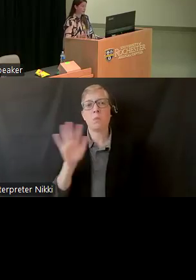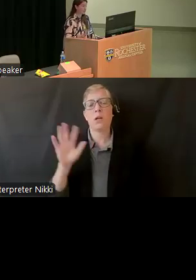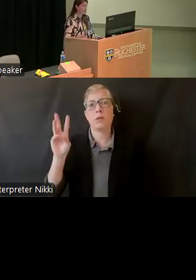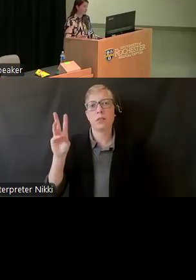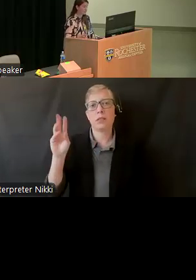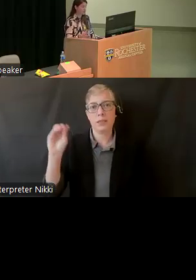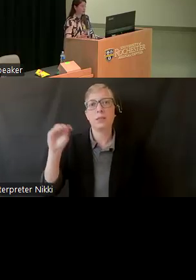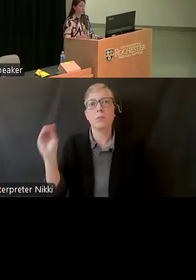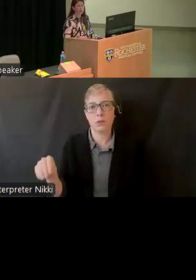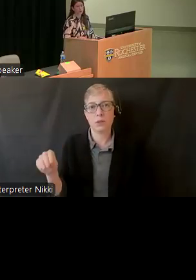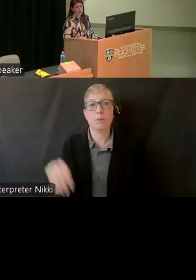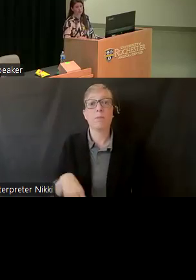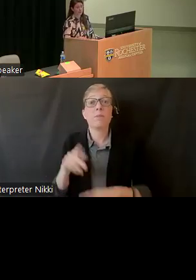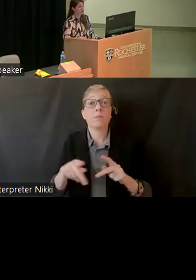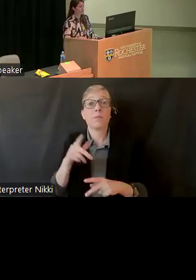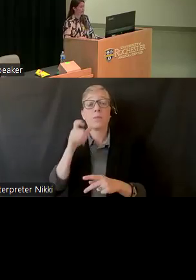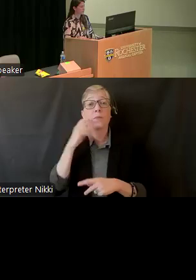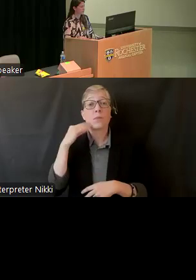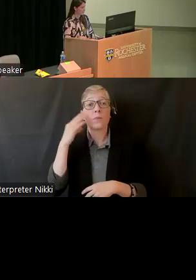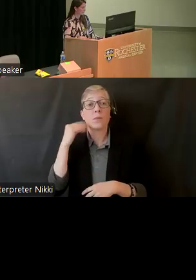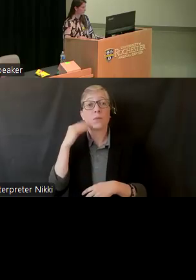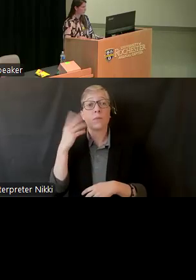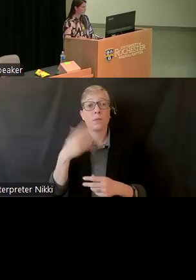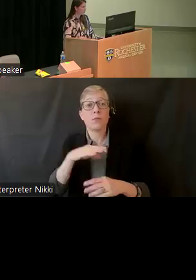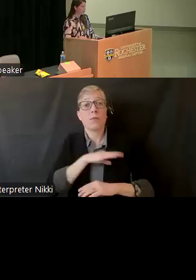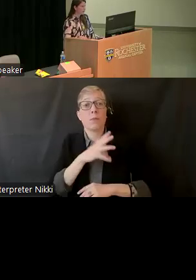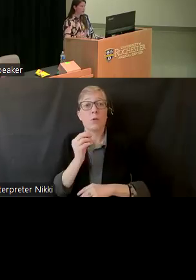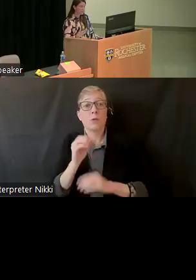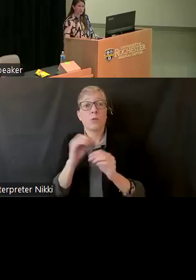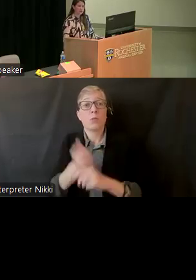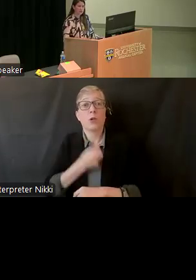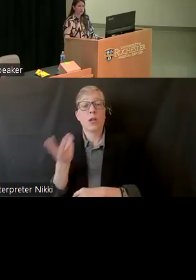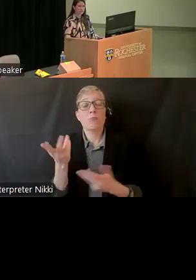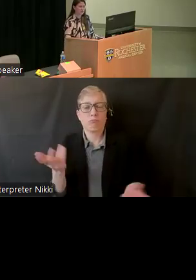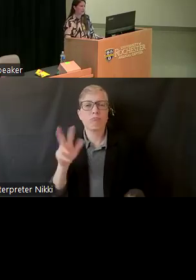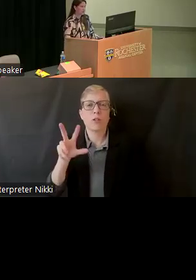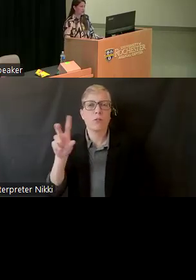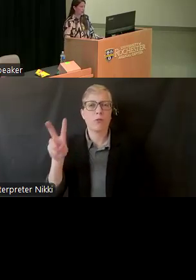experiencing fulfillment and no burnouts about 31% and then we look at these drivers what's actually